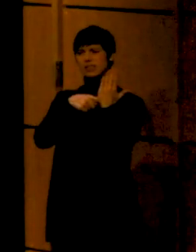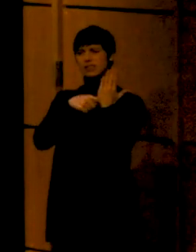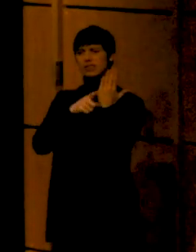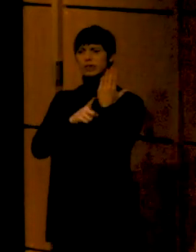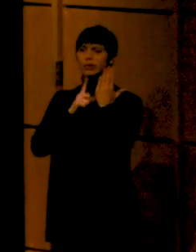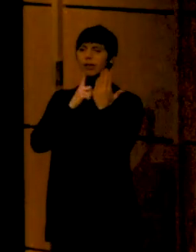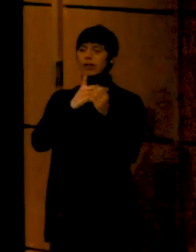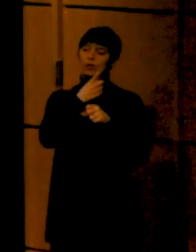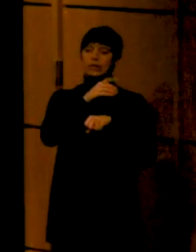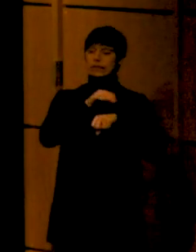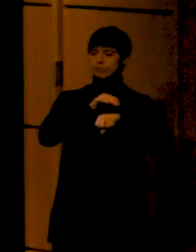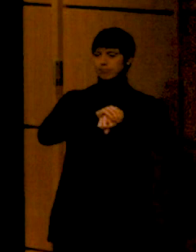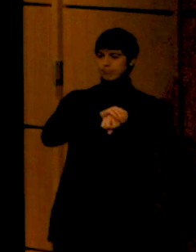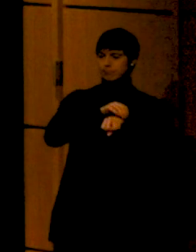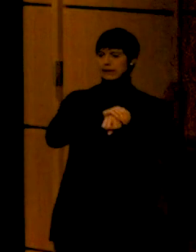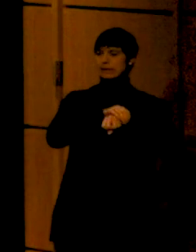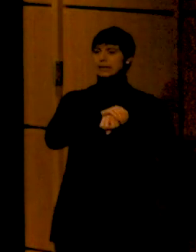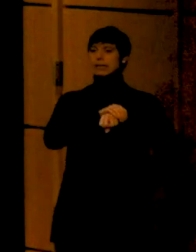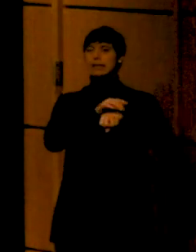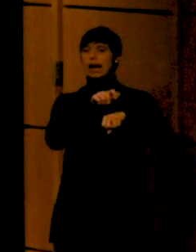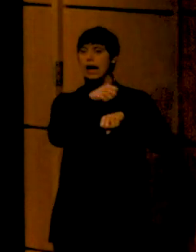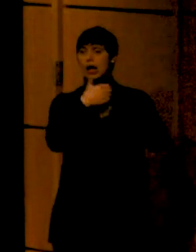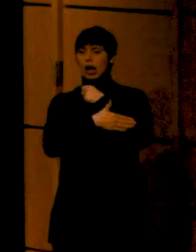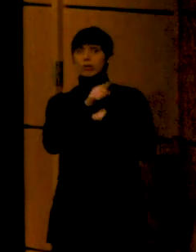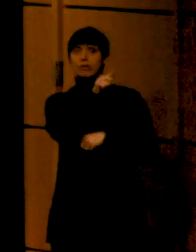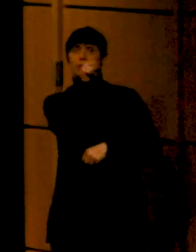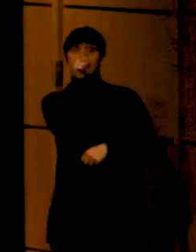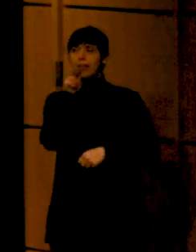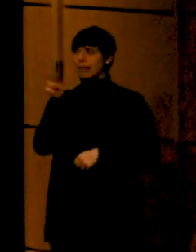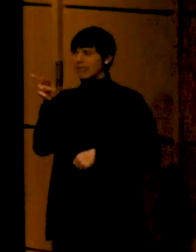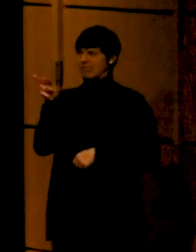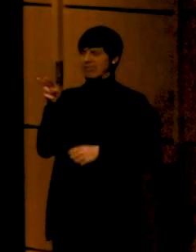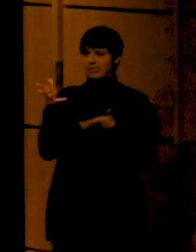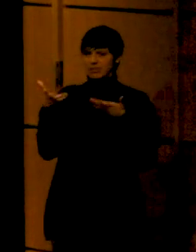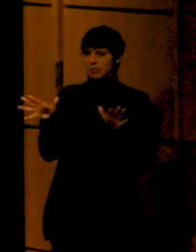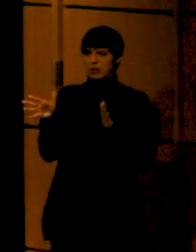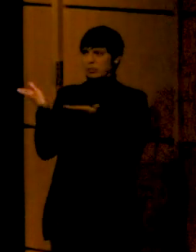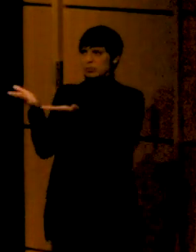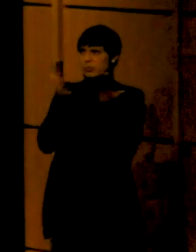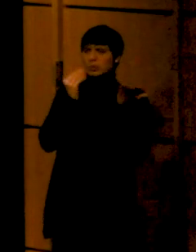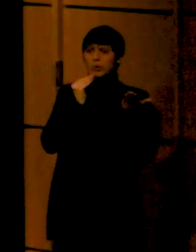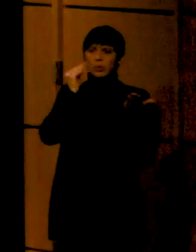England and the like people on the Grand Tour wanted to take home as a record of this experience.